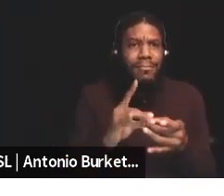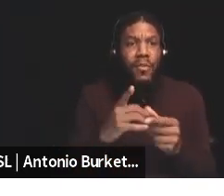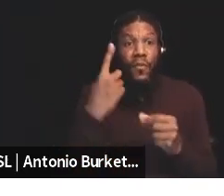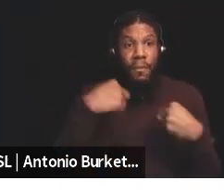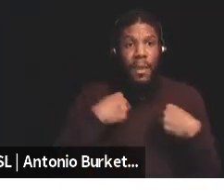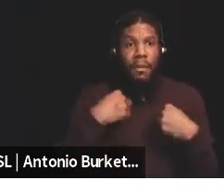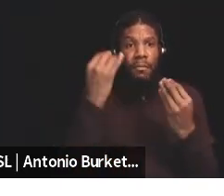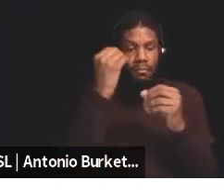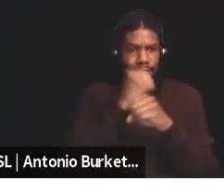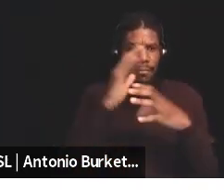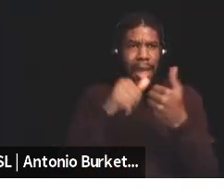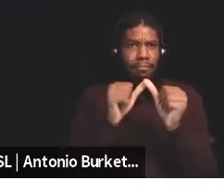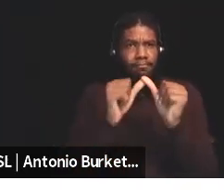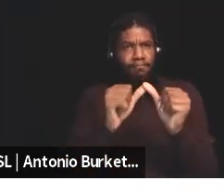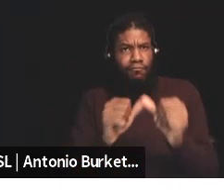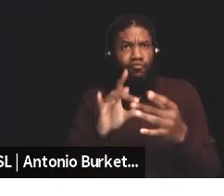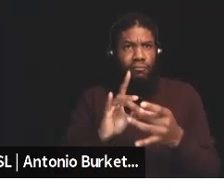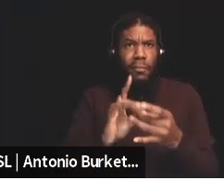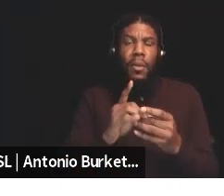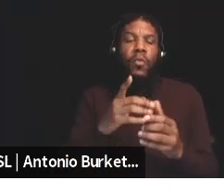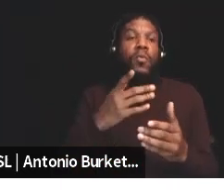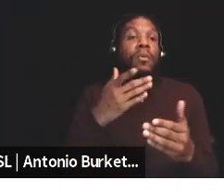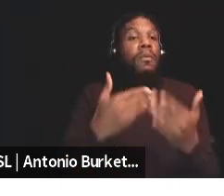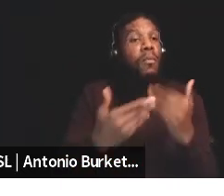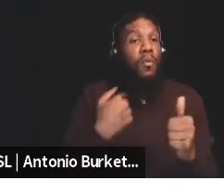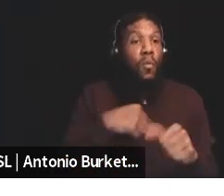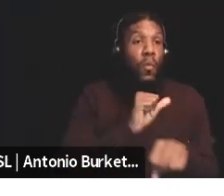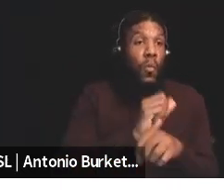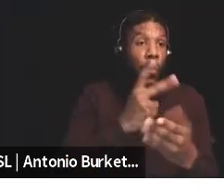even if we're not actively working on a project together or getting input on something,